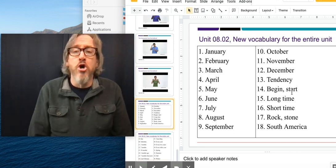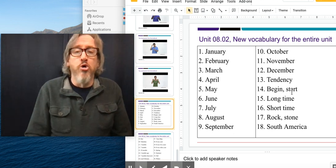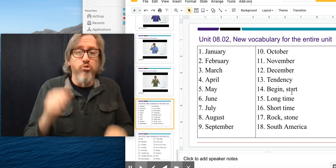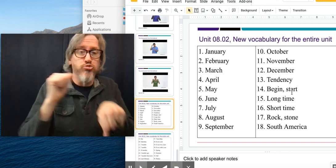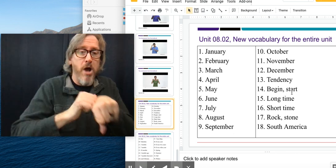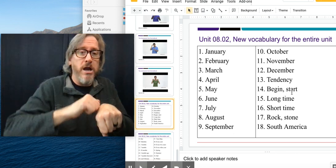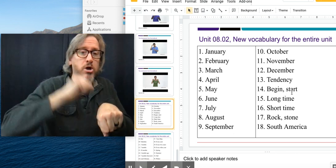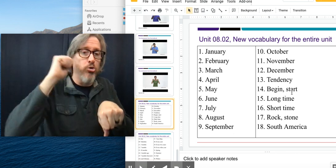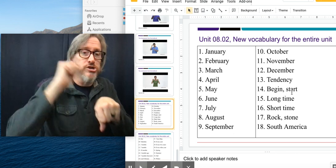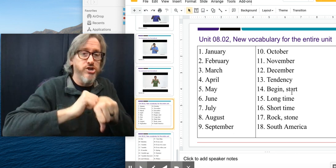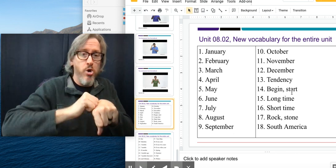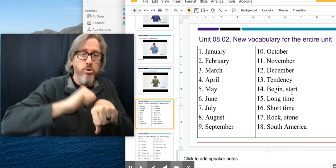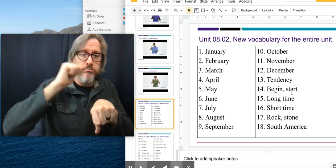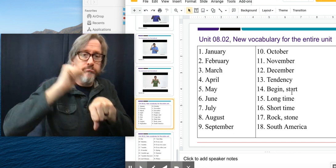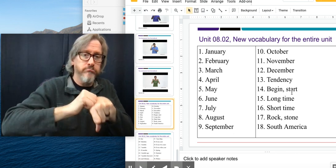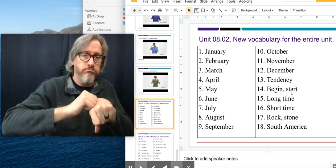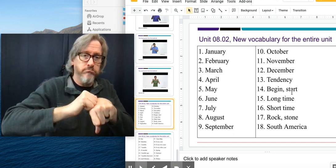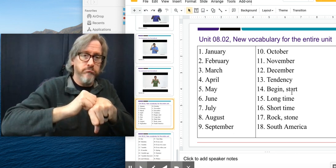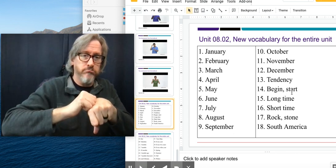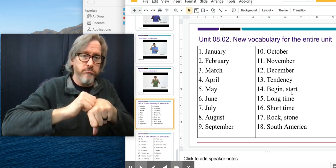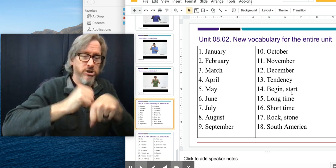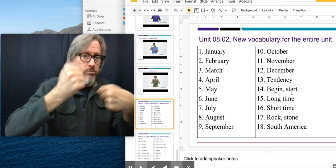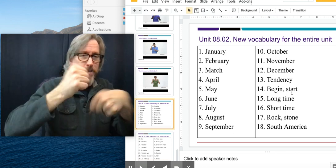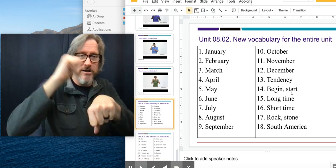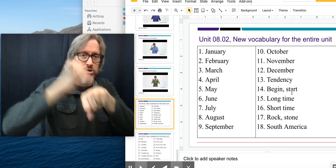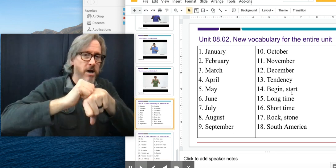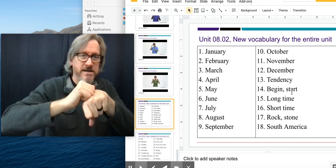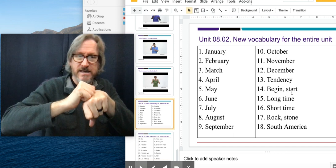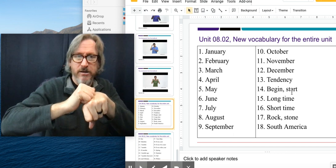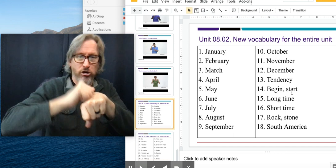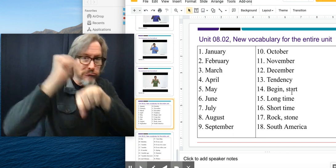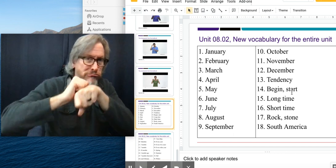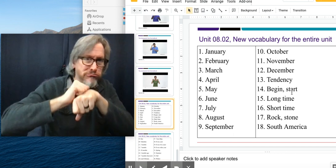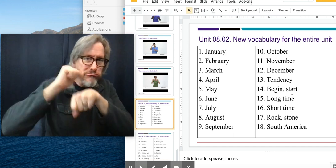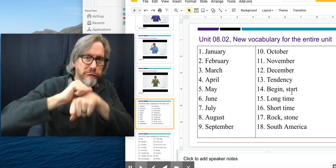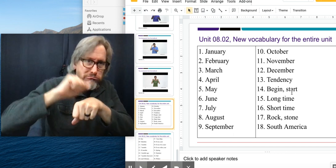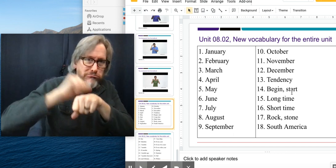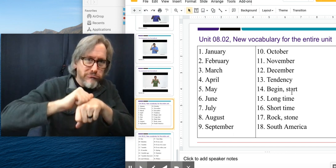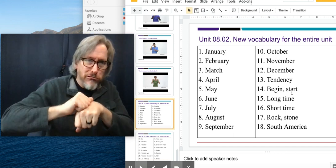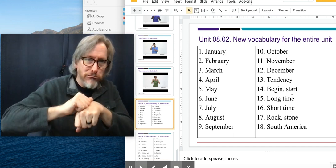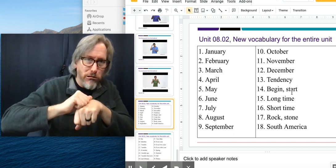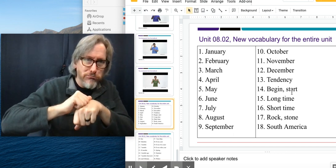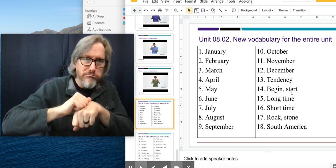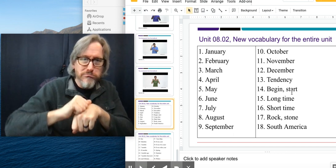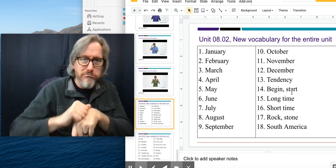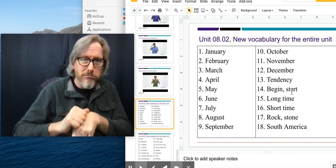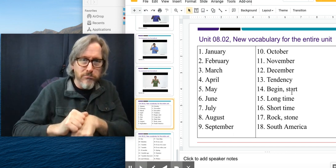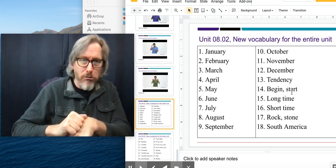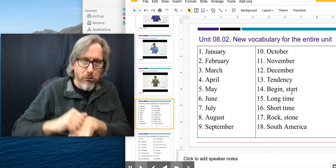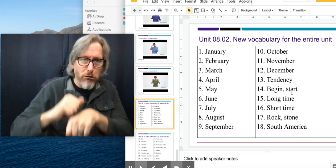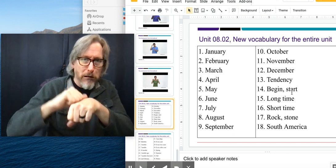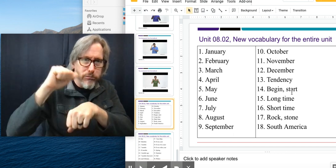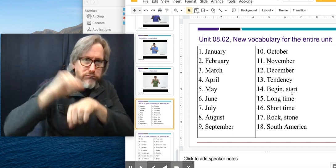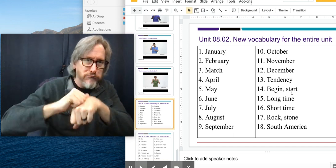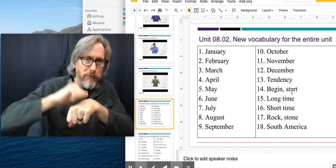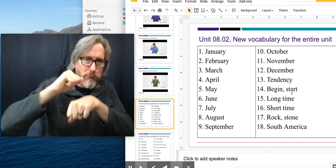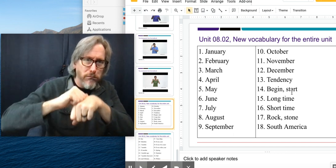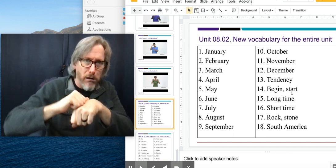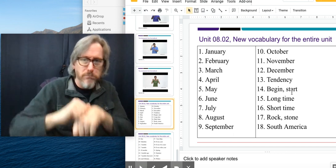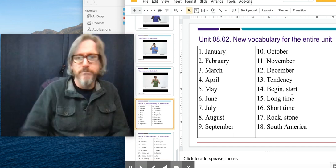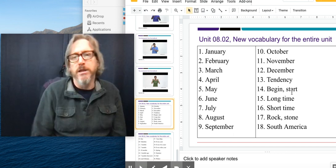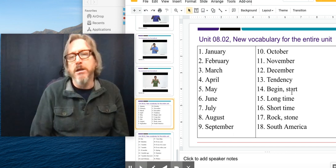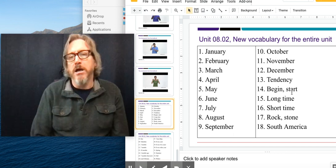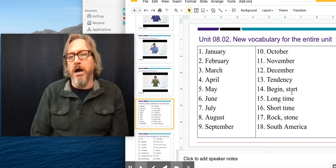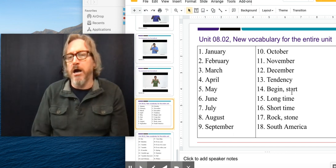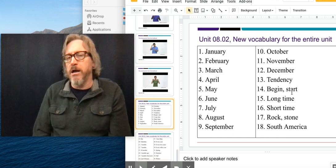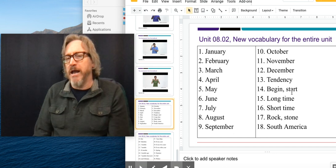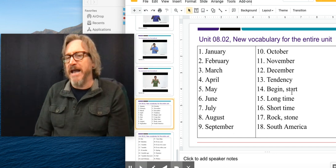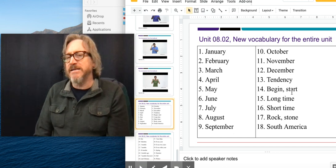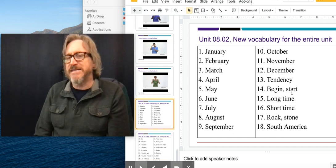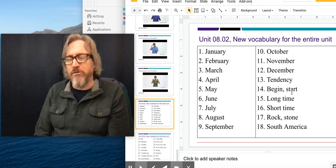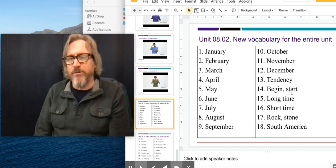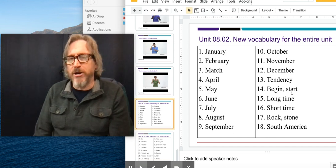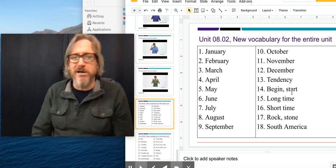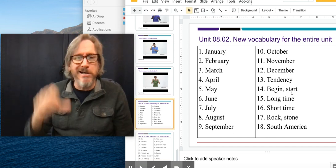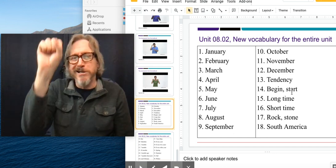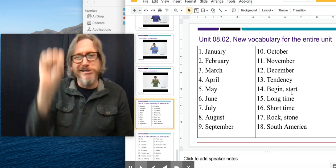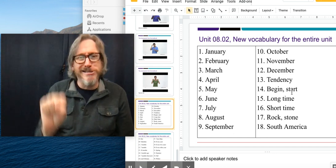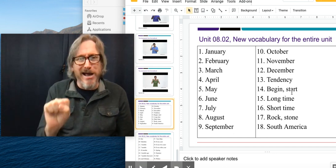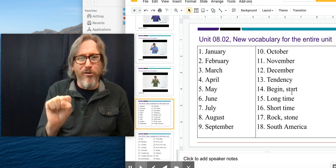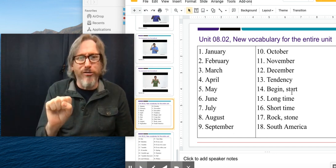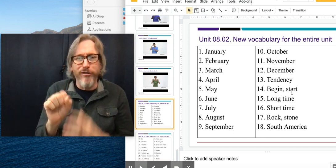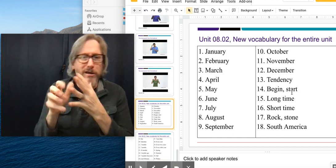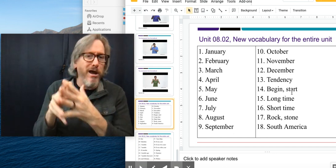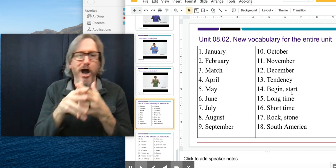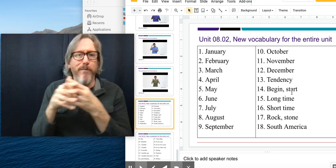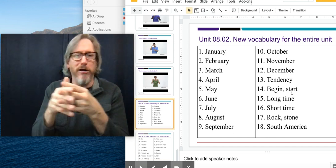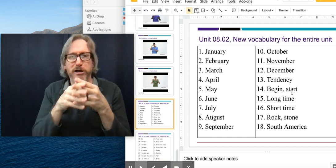rock or stone so bang two rocks together oh for help uh and South America South America